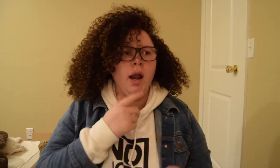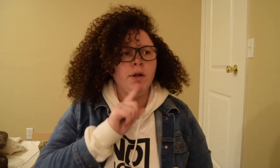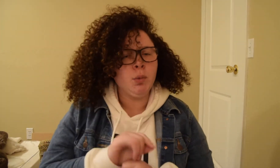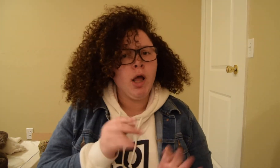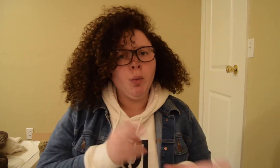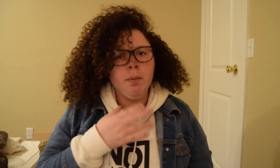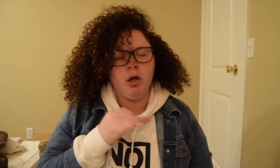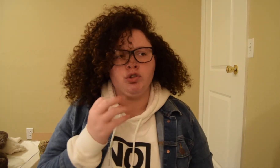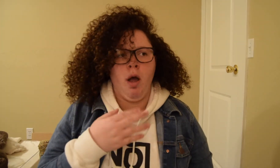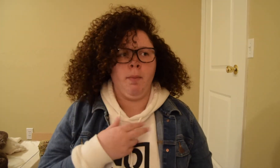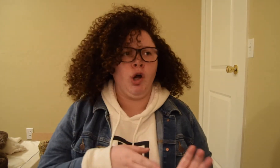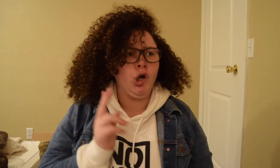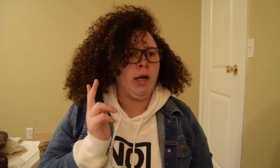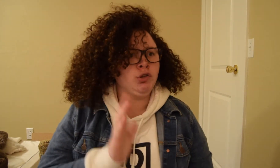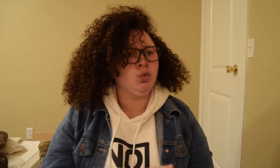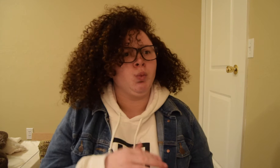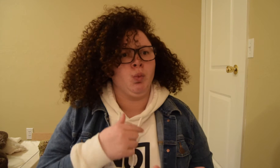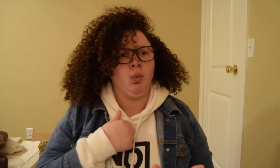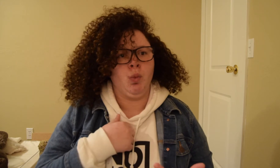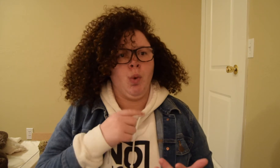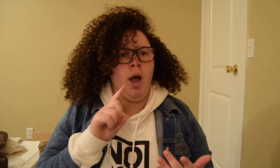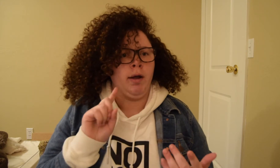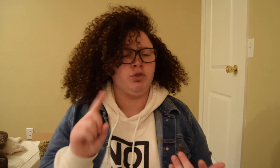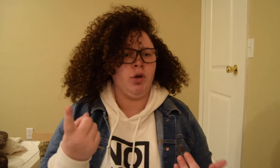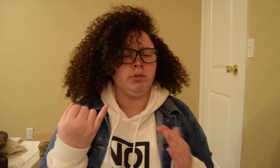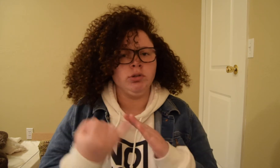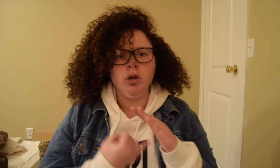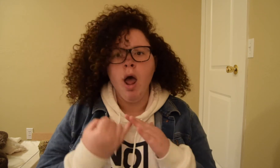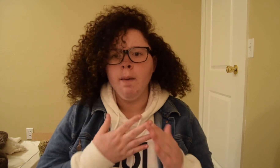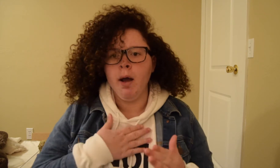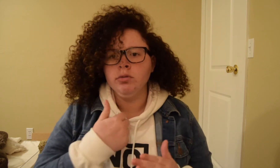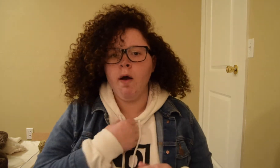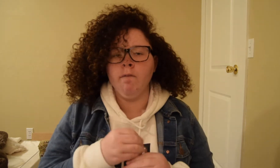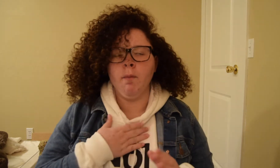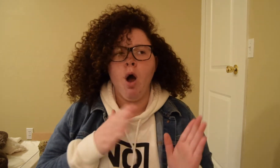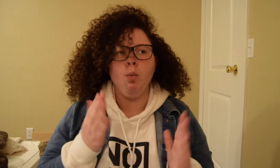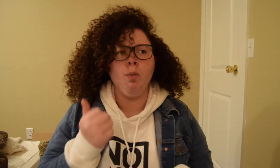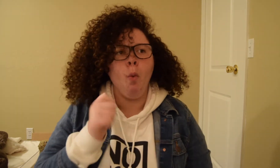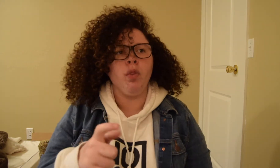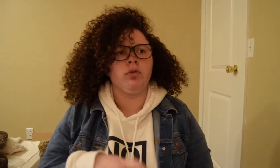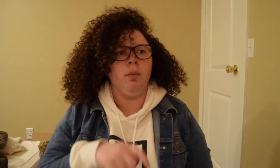I literally quit my job and school. I isolated myself in my room all the time